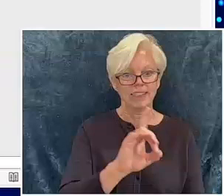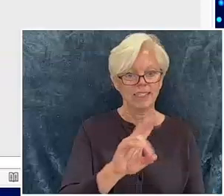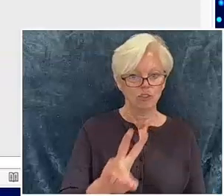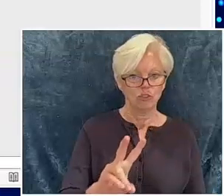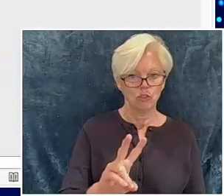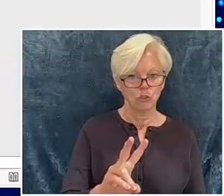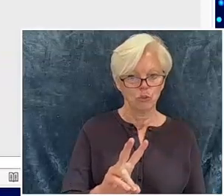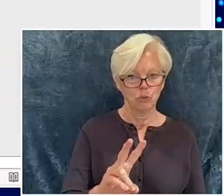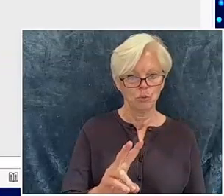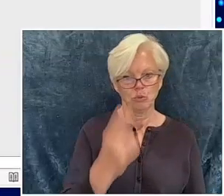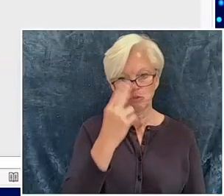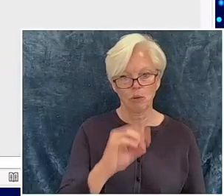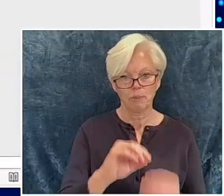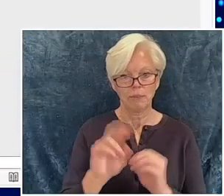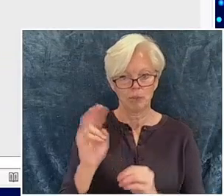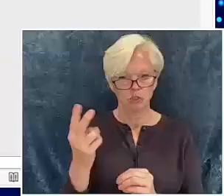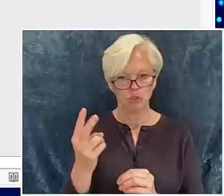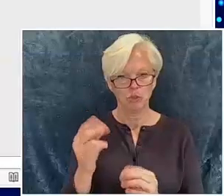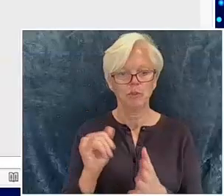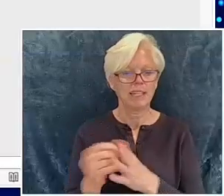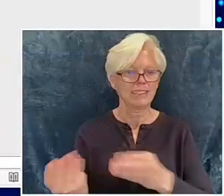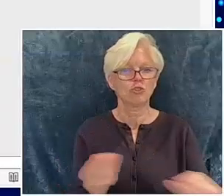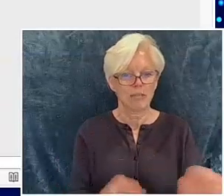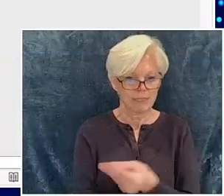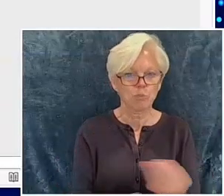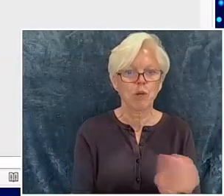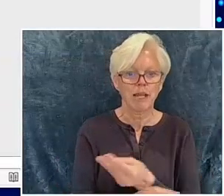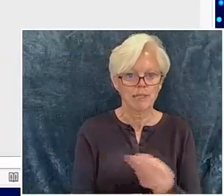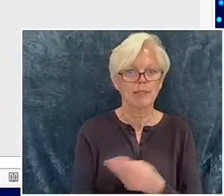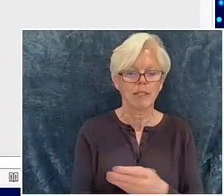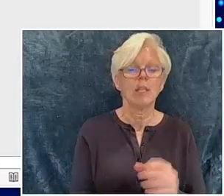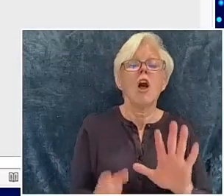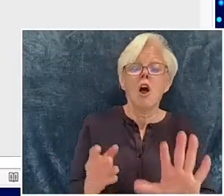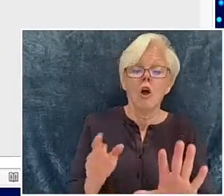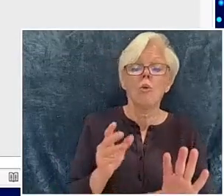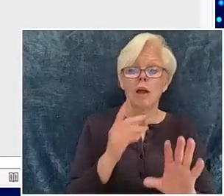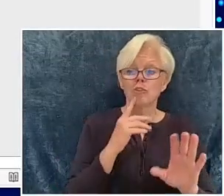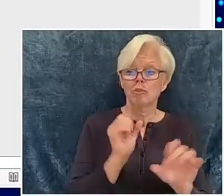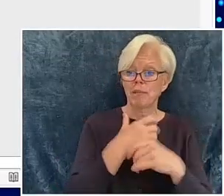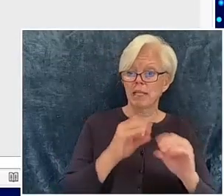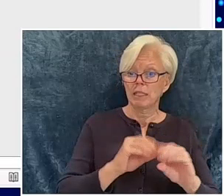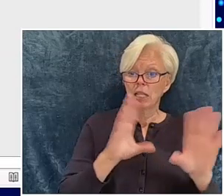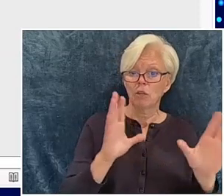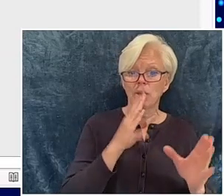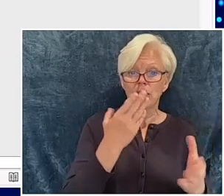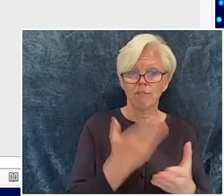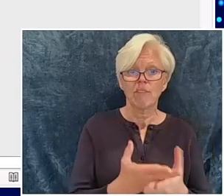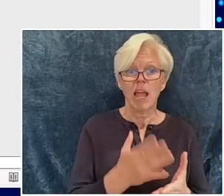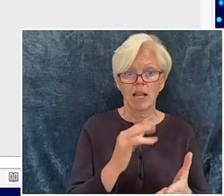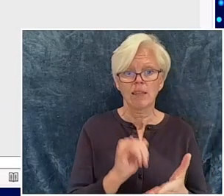Well, one second, though, I want to- We should make a clarification about the fact that- you want to make clarification about the brick and mortar part?